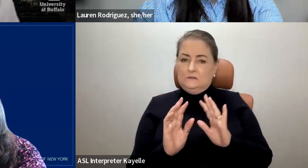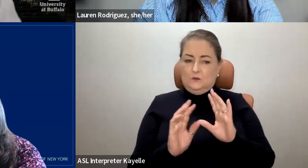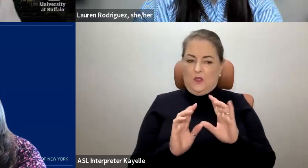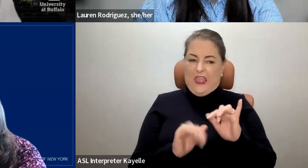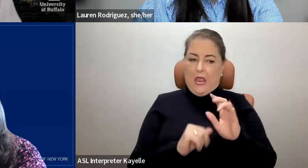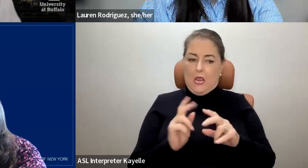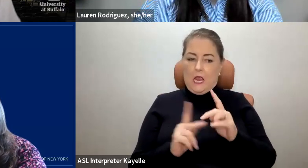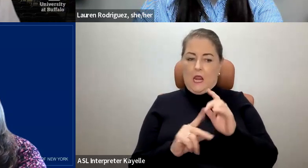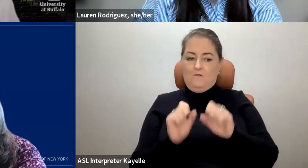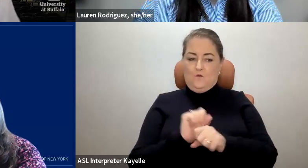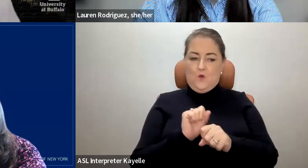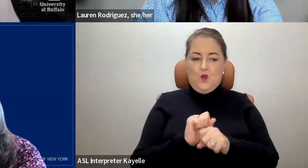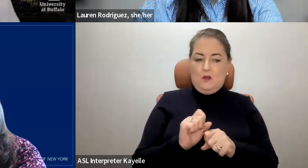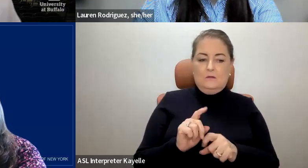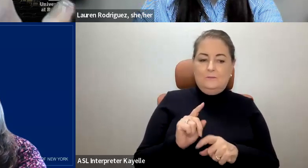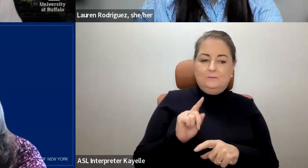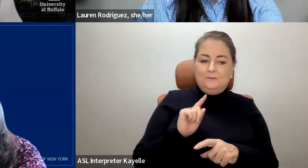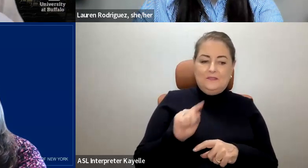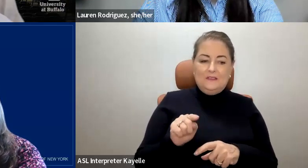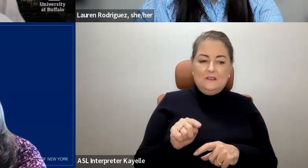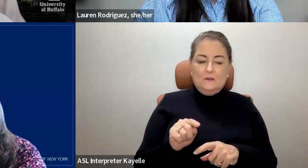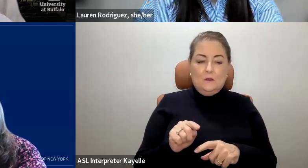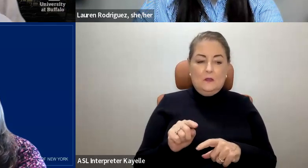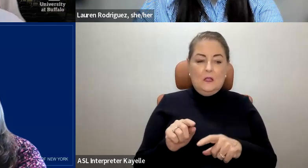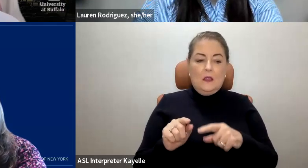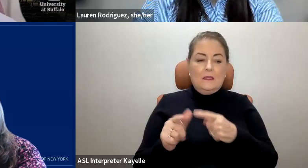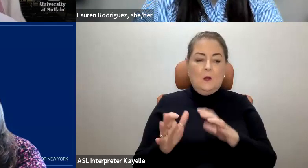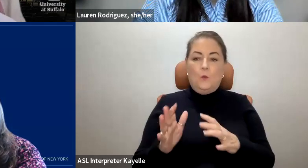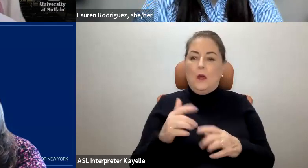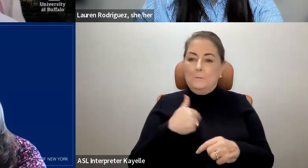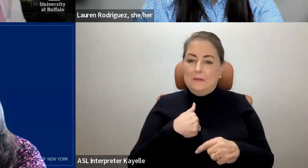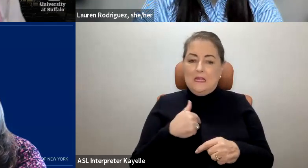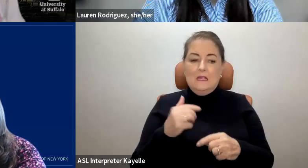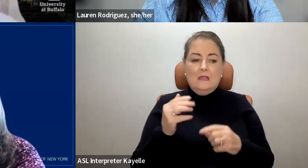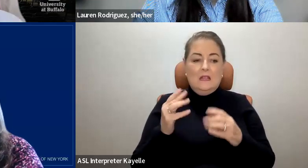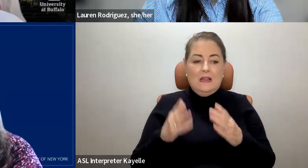work because they don't want either me individually or me as